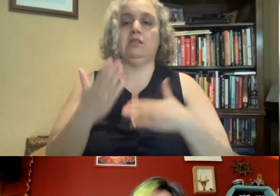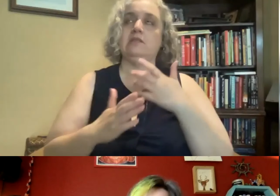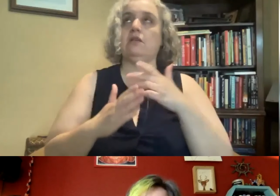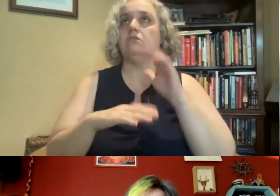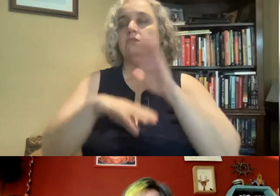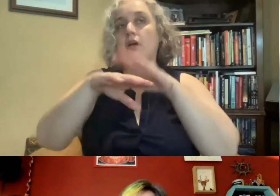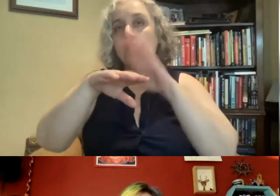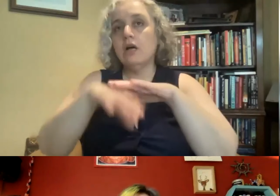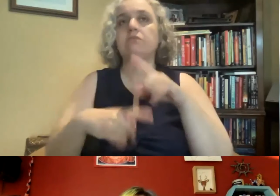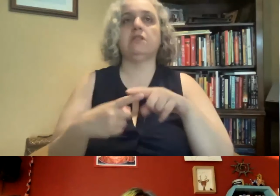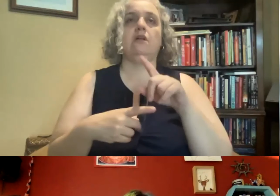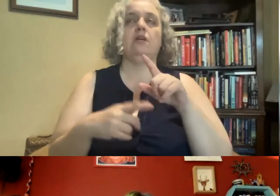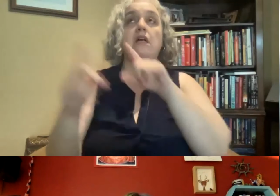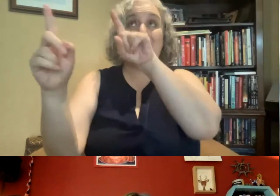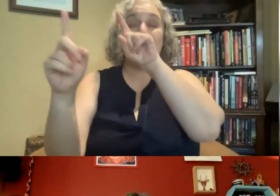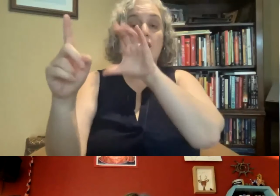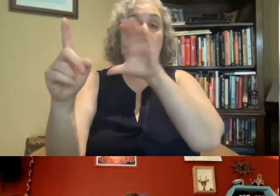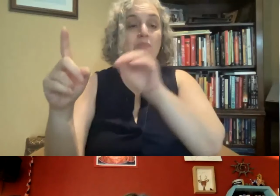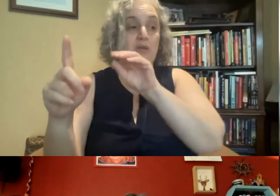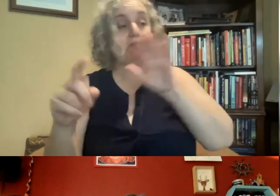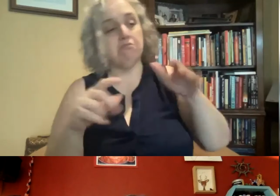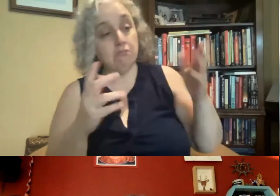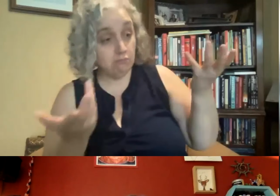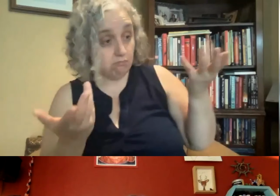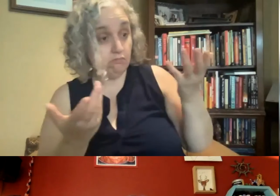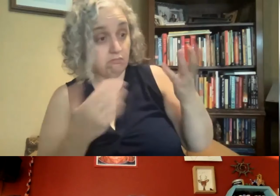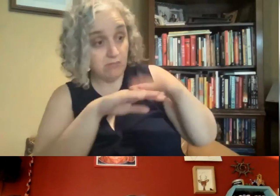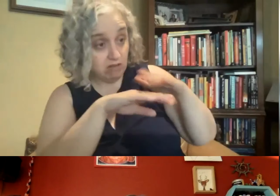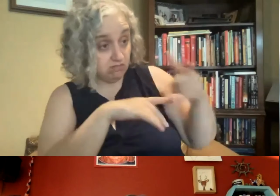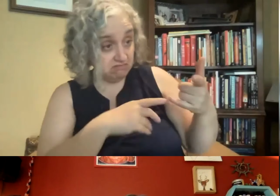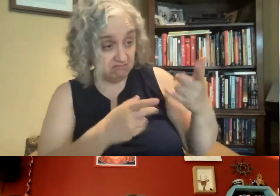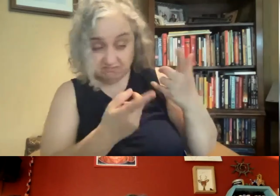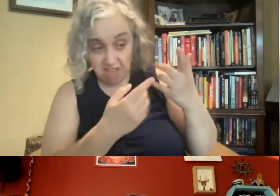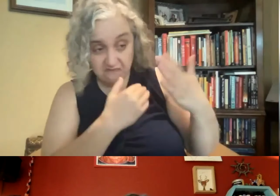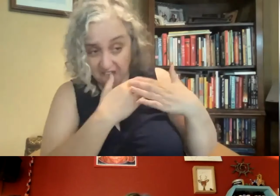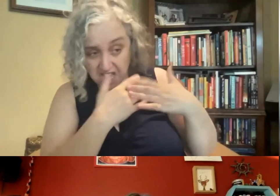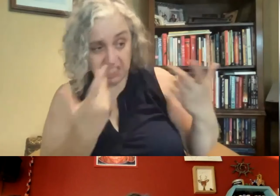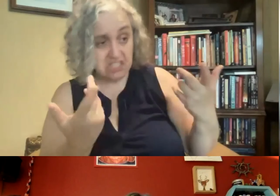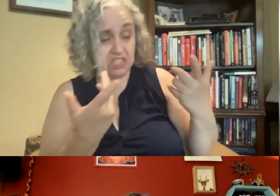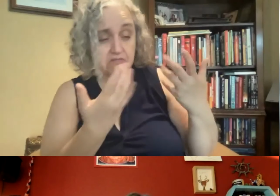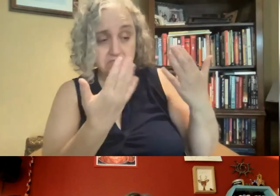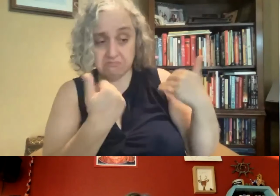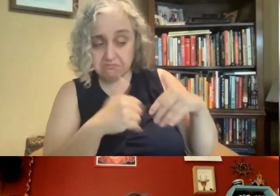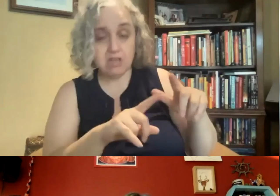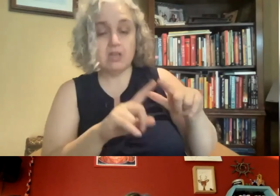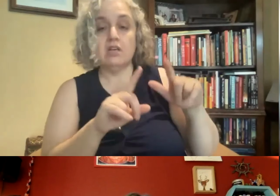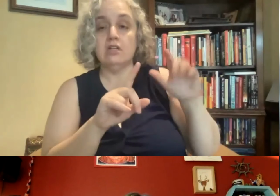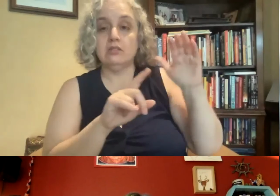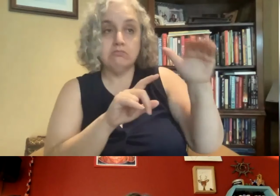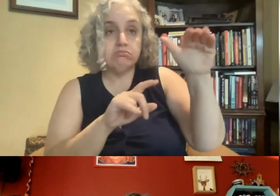somebody with a disability. They go to the same group all the time or the same groups, usually five groups,